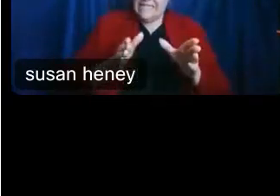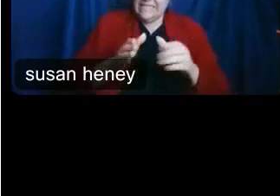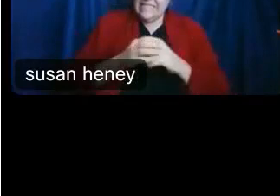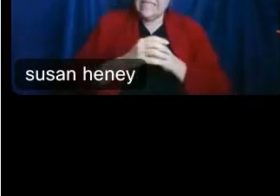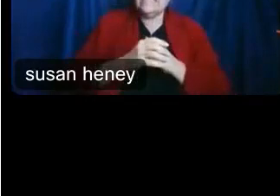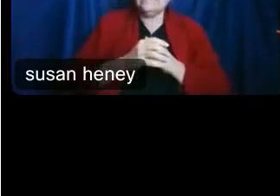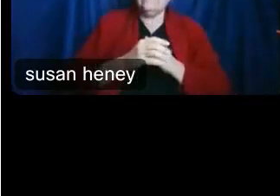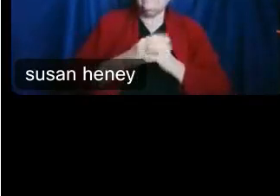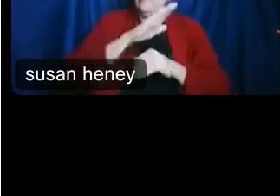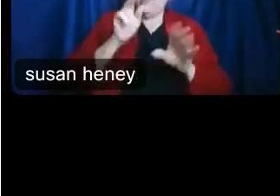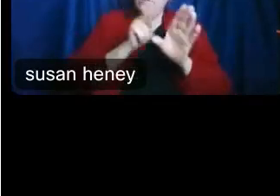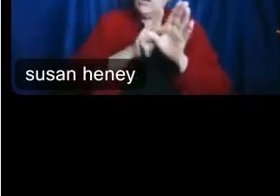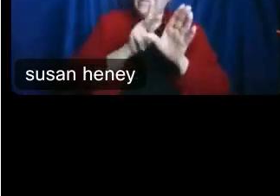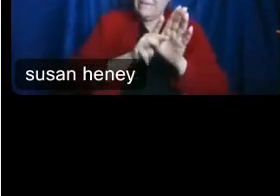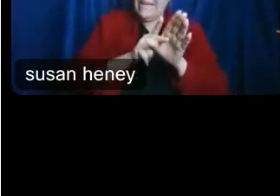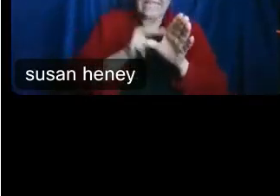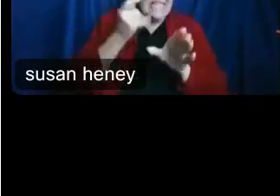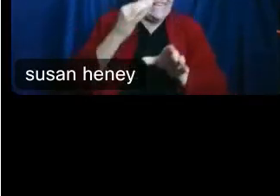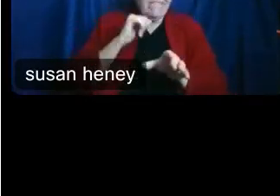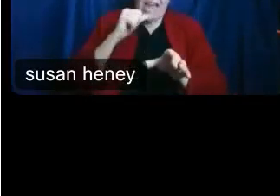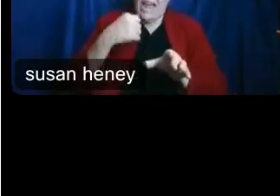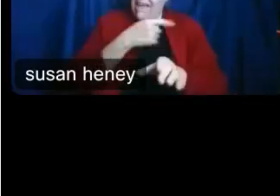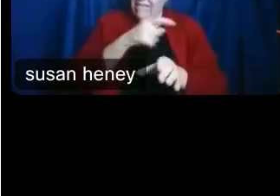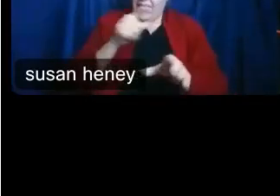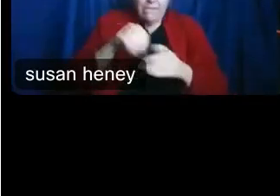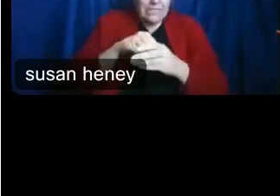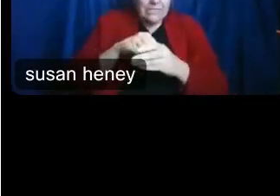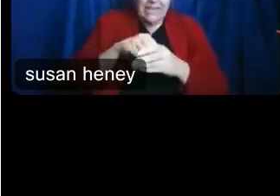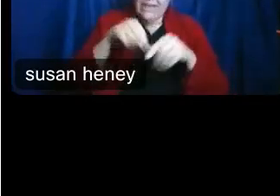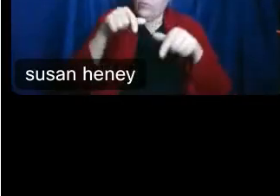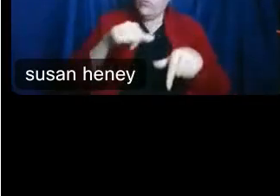survey. Without them we would not have these data, which are so